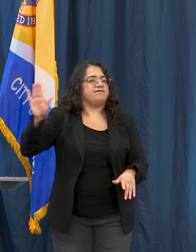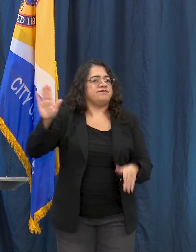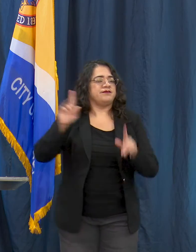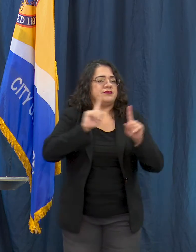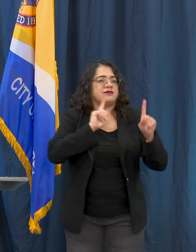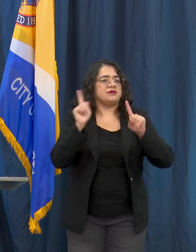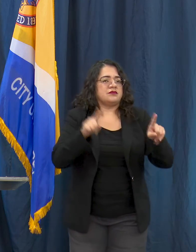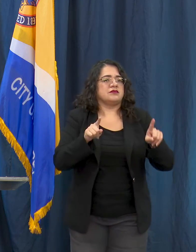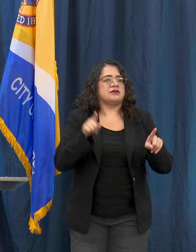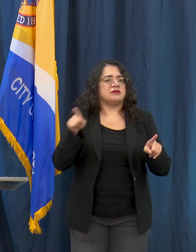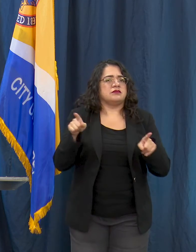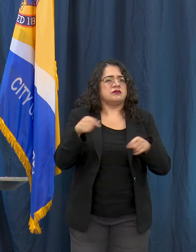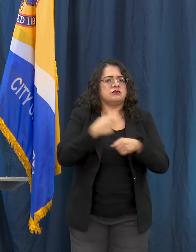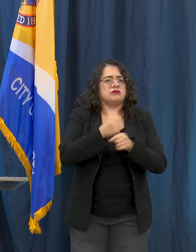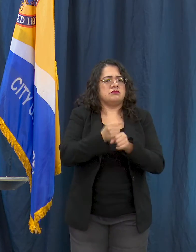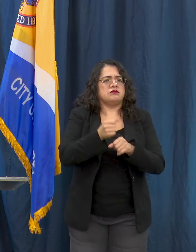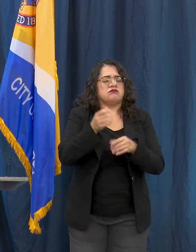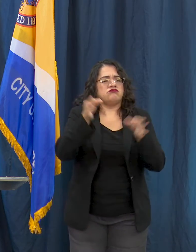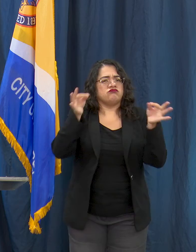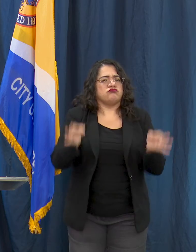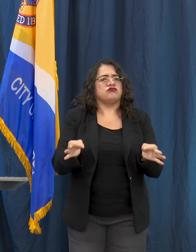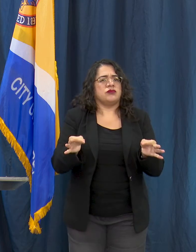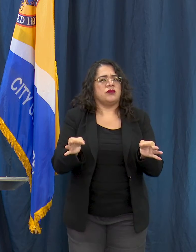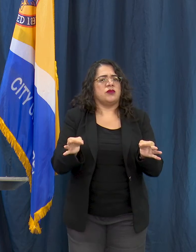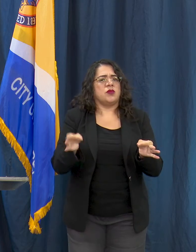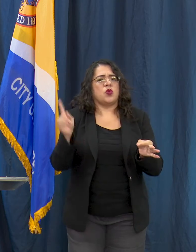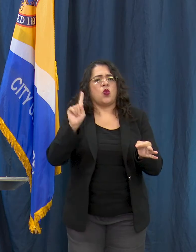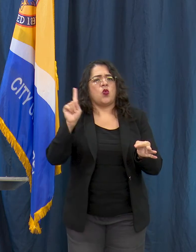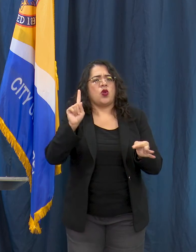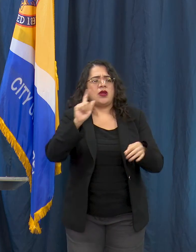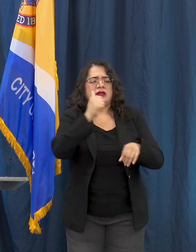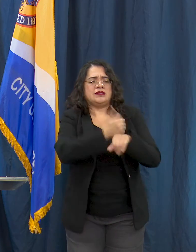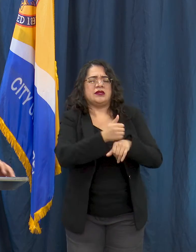he is the one that made the call on where barricade should go